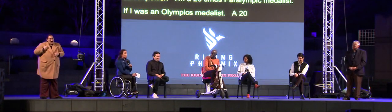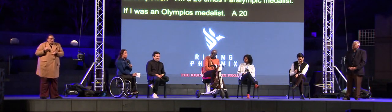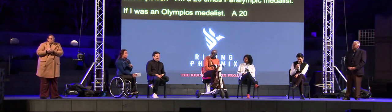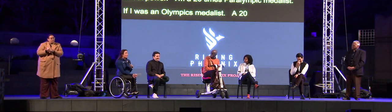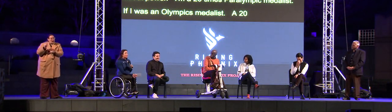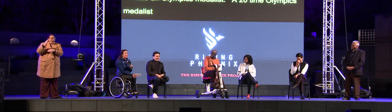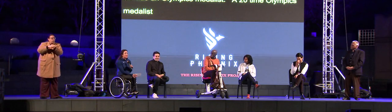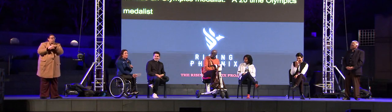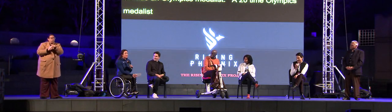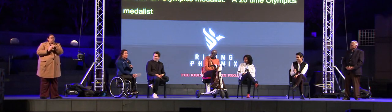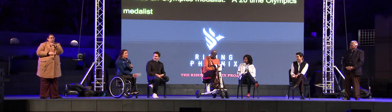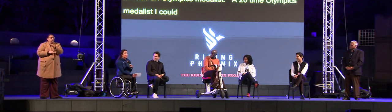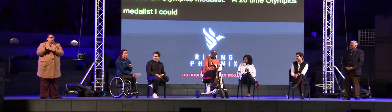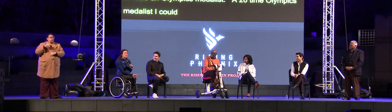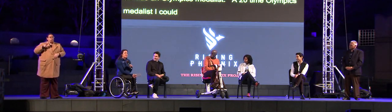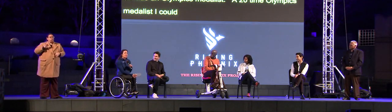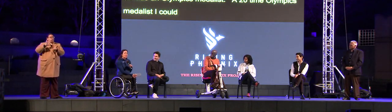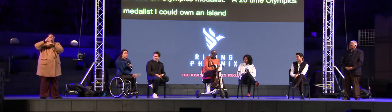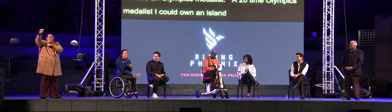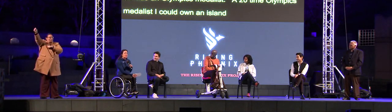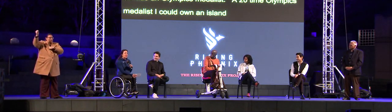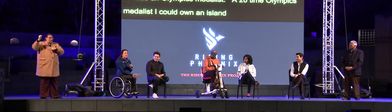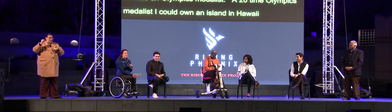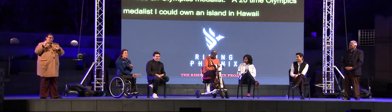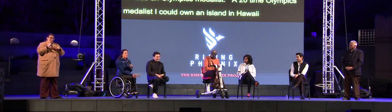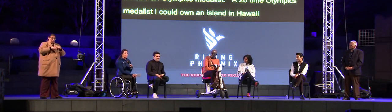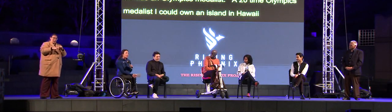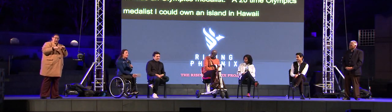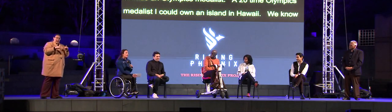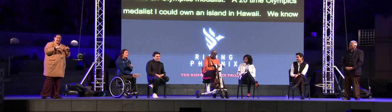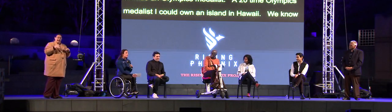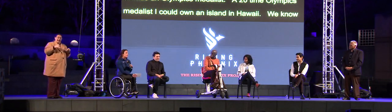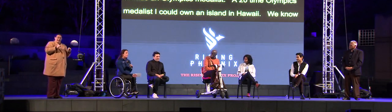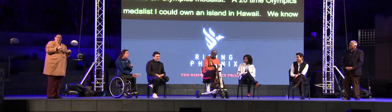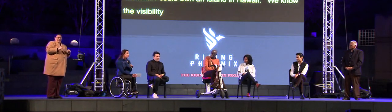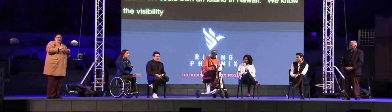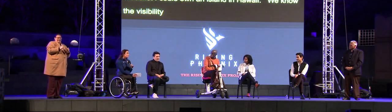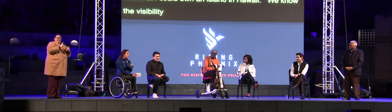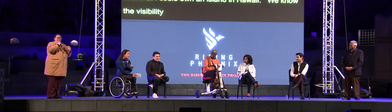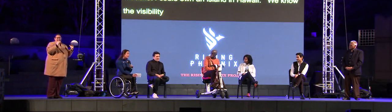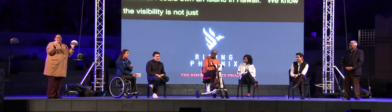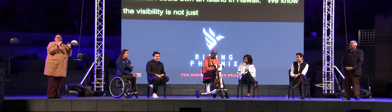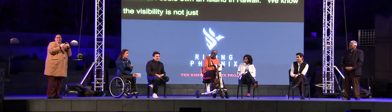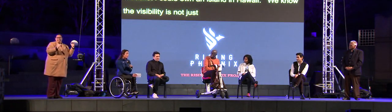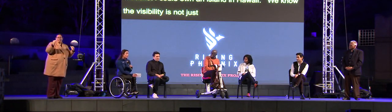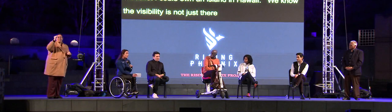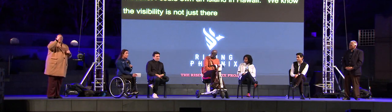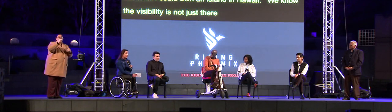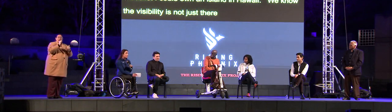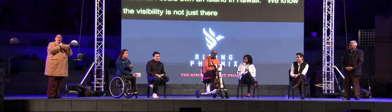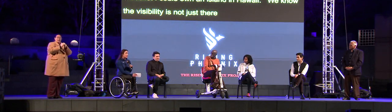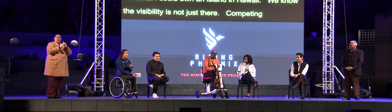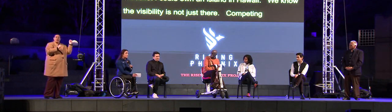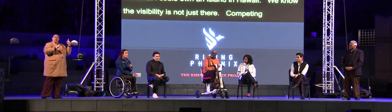But we know that the visibility is not just there, and competing at the Tokyo Paralympic Games